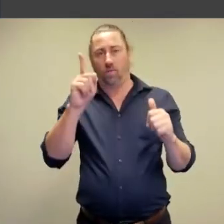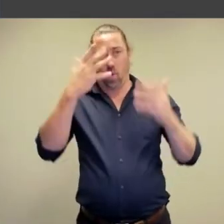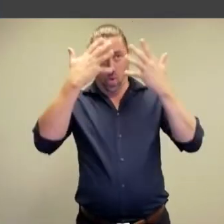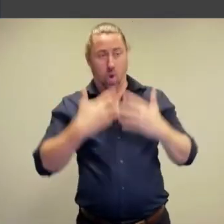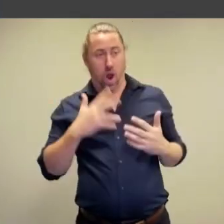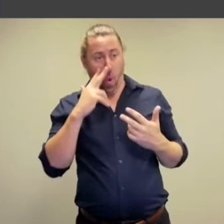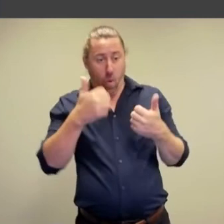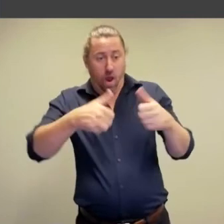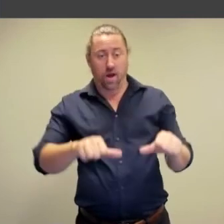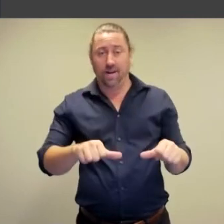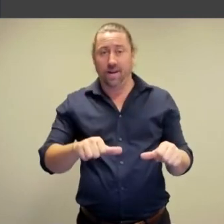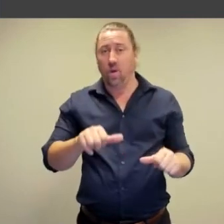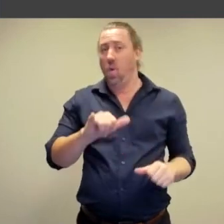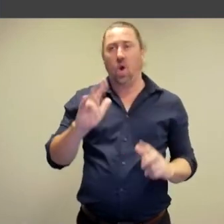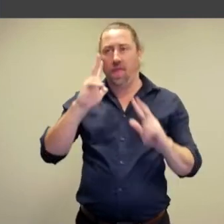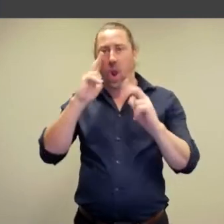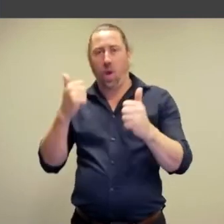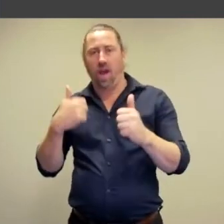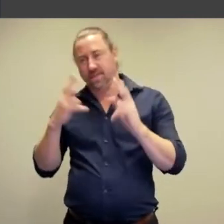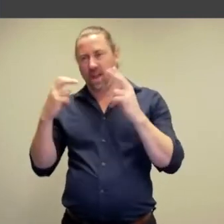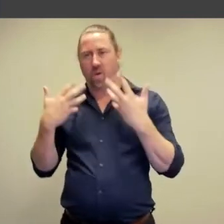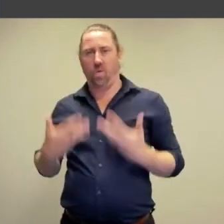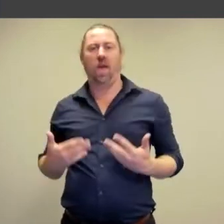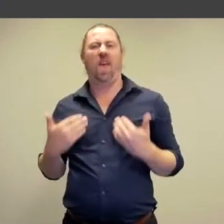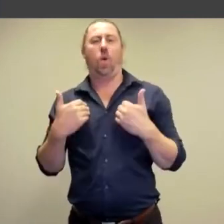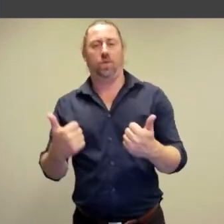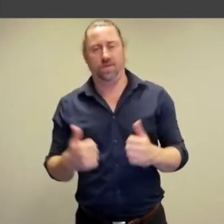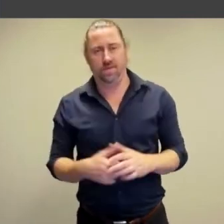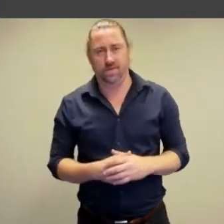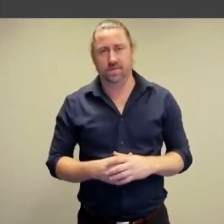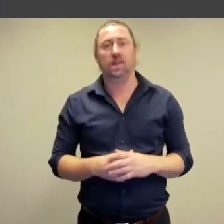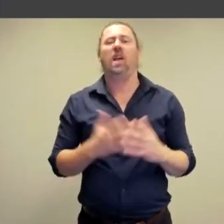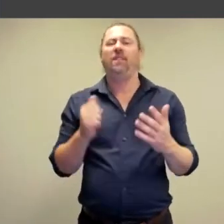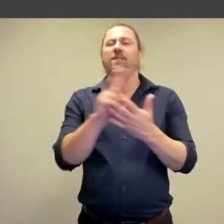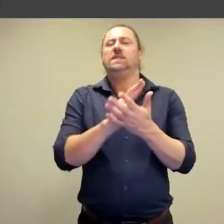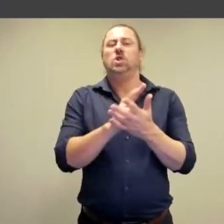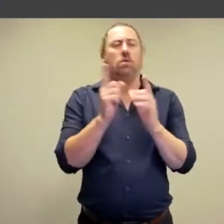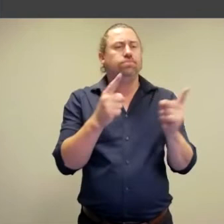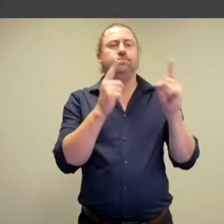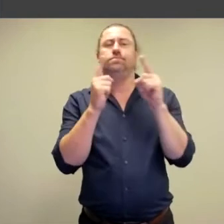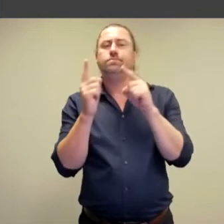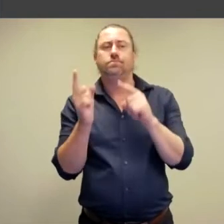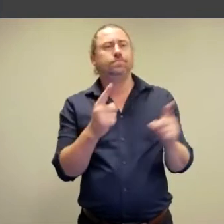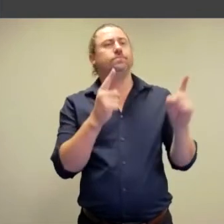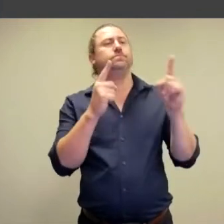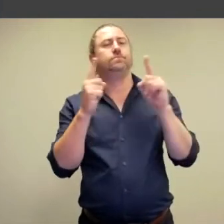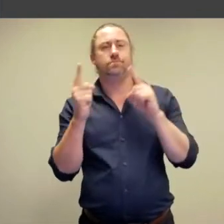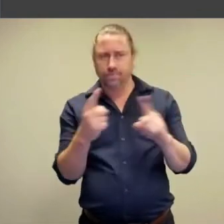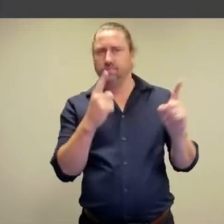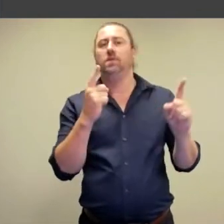or looking after our health and throughout these videos they kind of